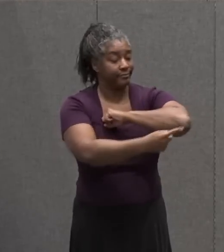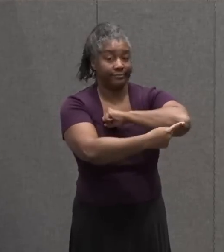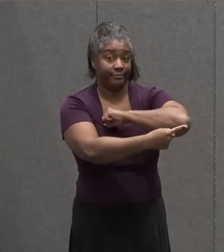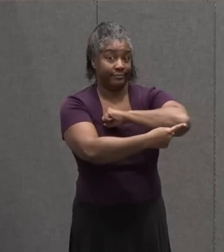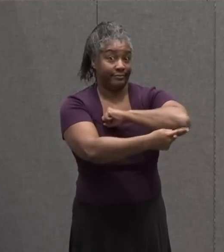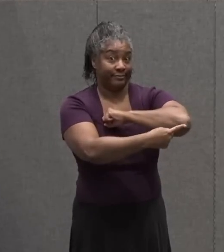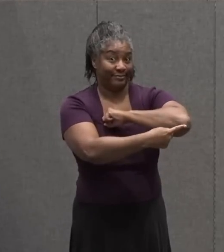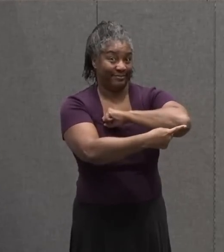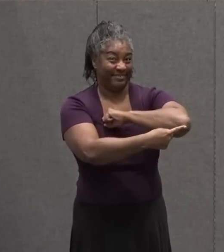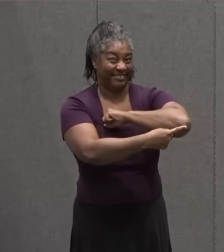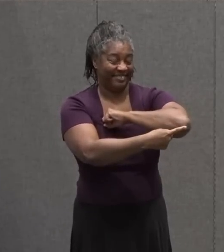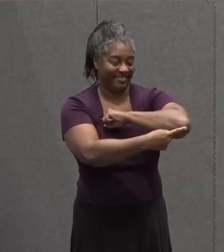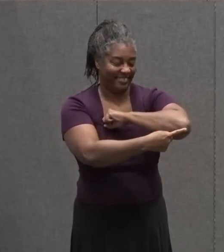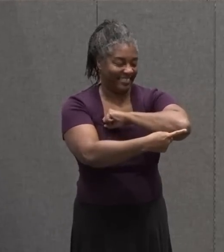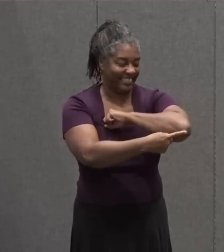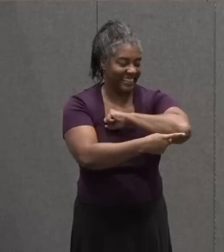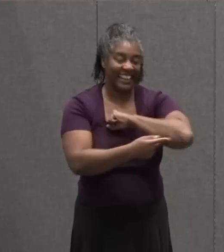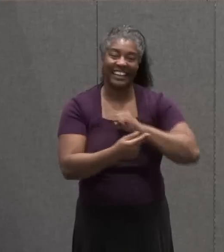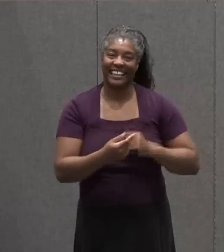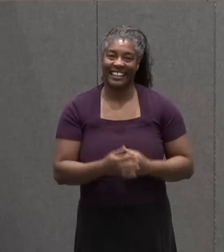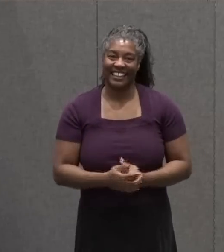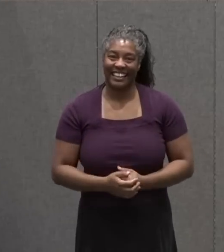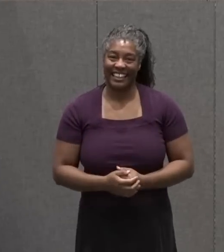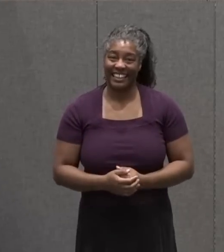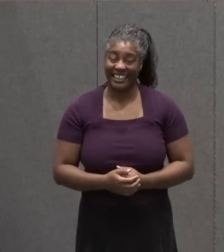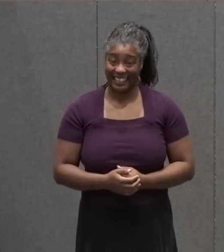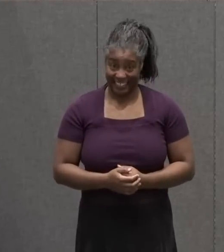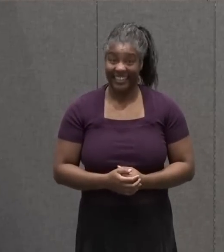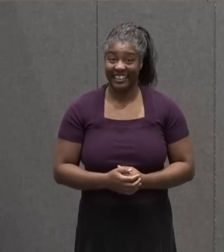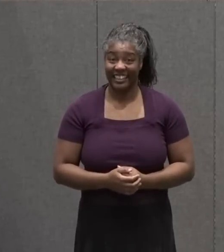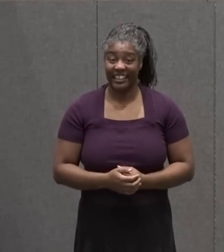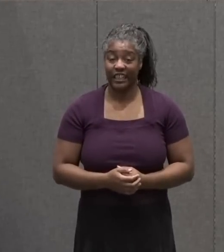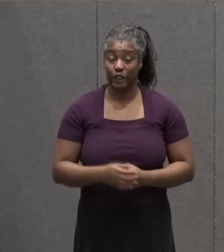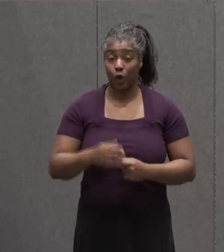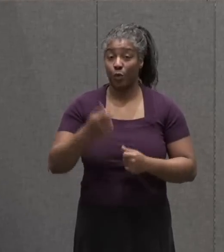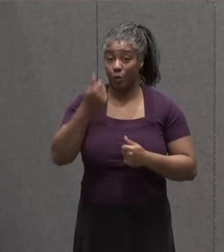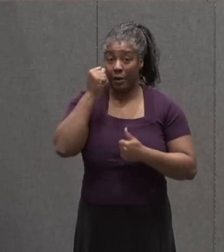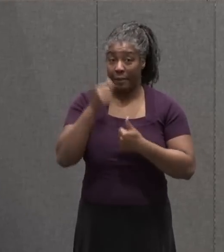we're still going to point to our head instead of saying hat